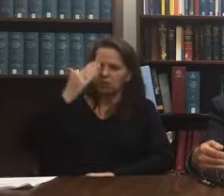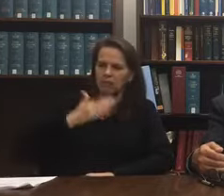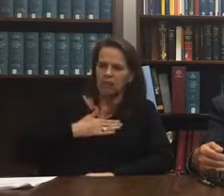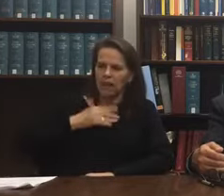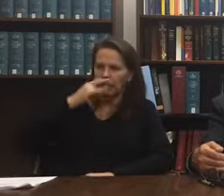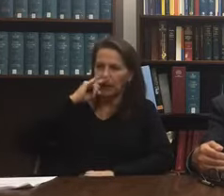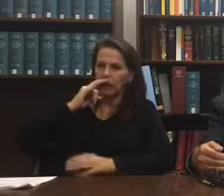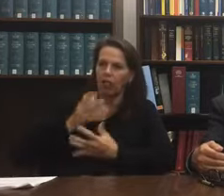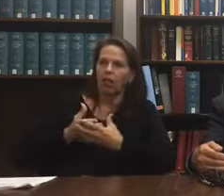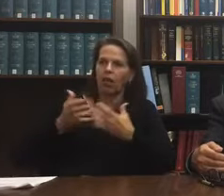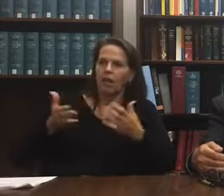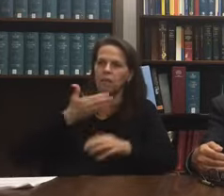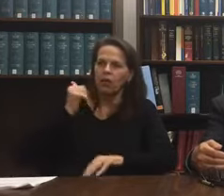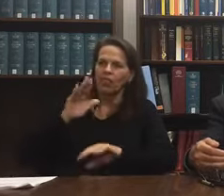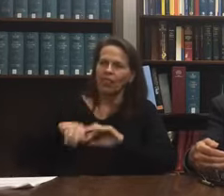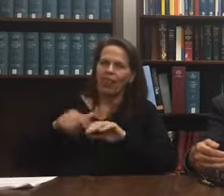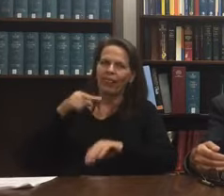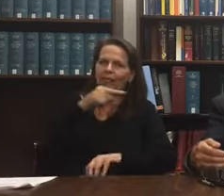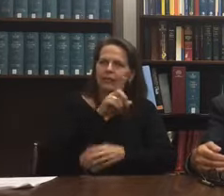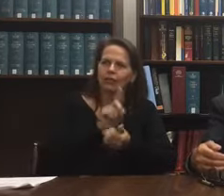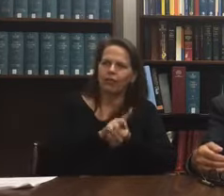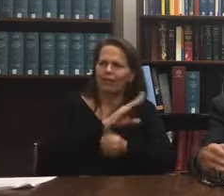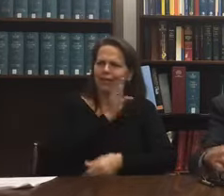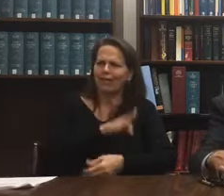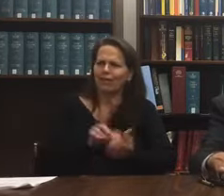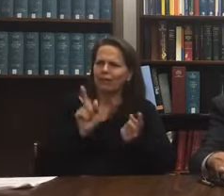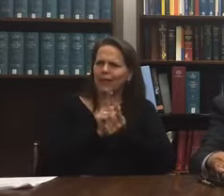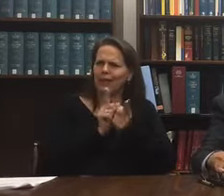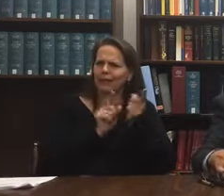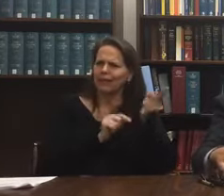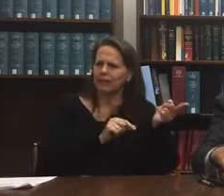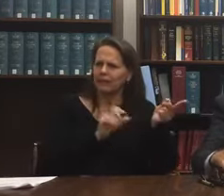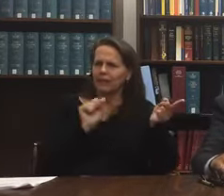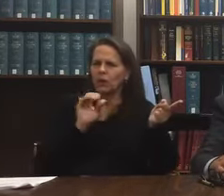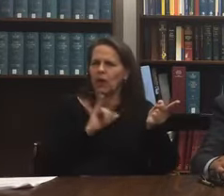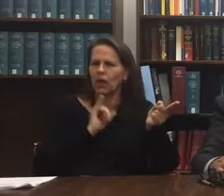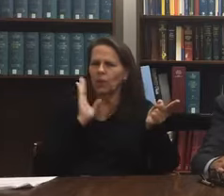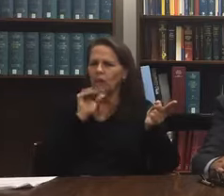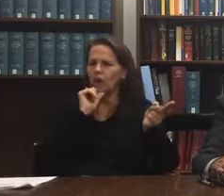better than this doctor I've never met and this is what the doctor said so I probably wouldn't use it in cross-examination